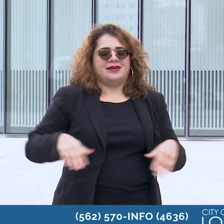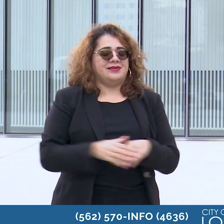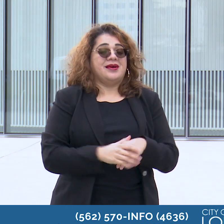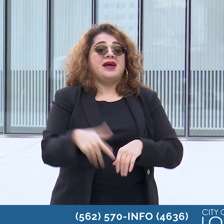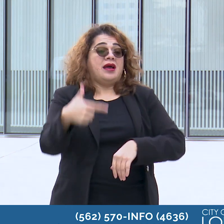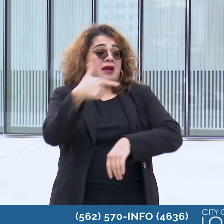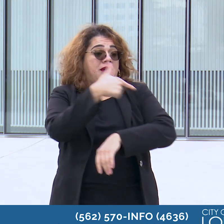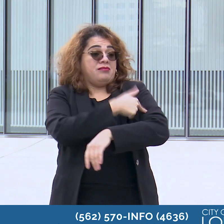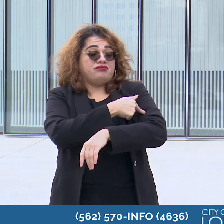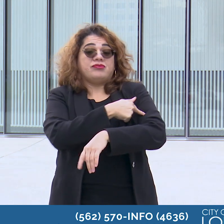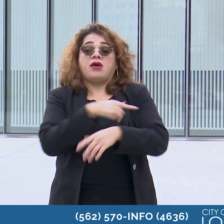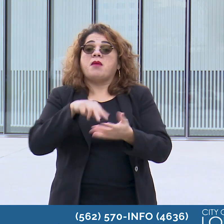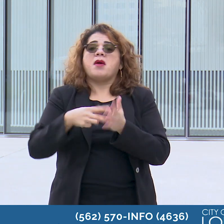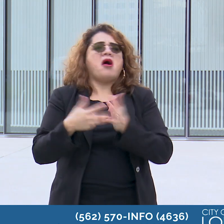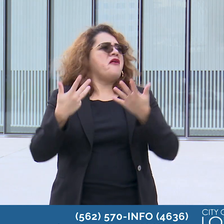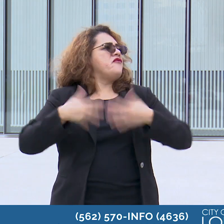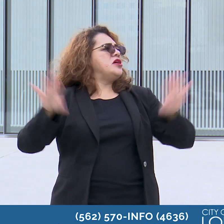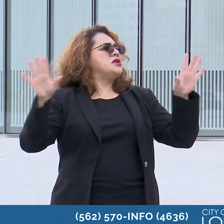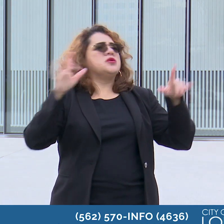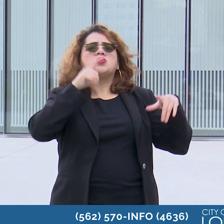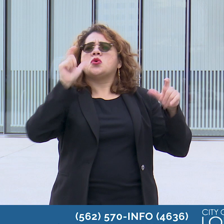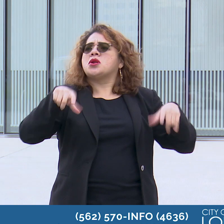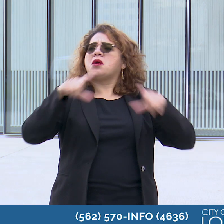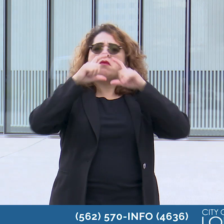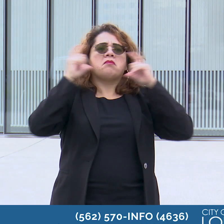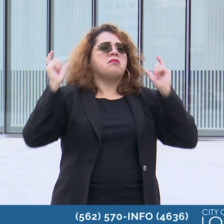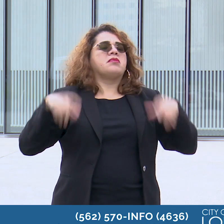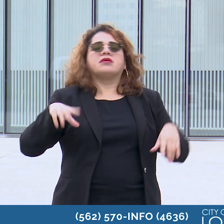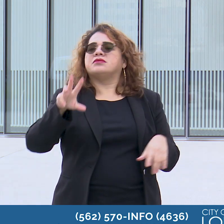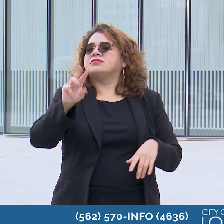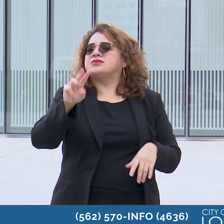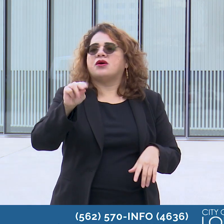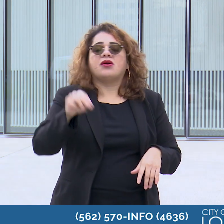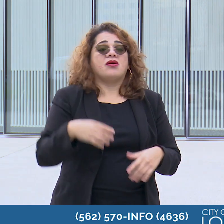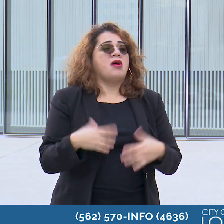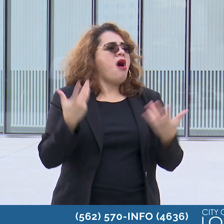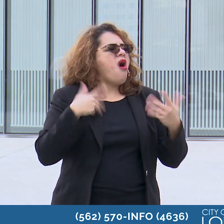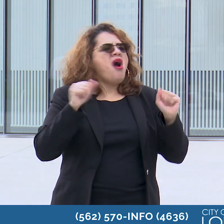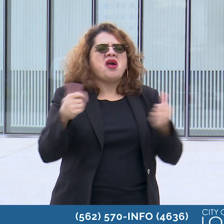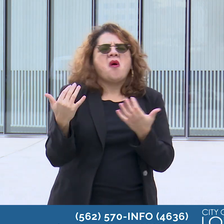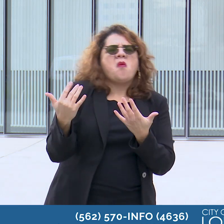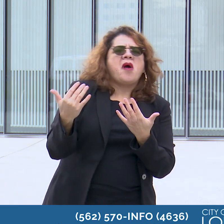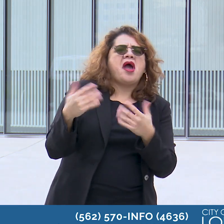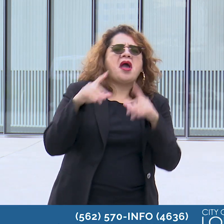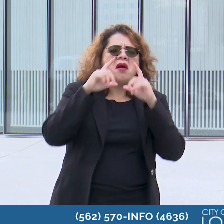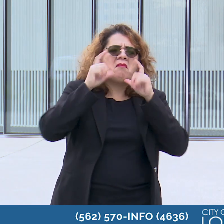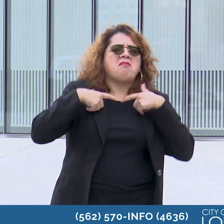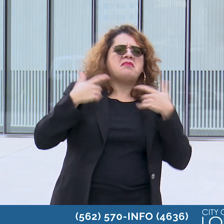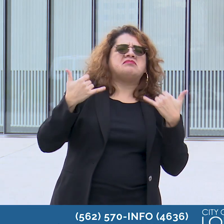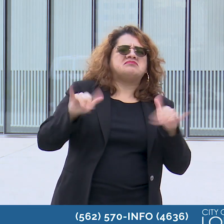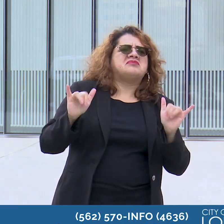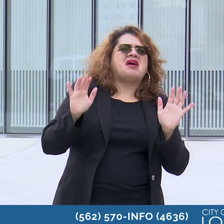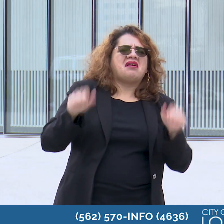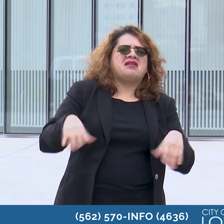mask or not be careful but every single person that gets vaccinated starting now in just